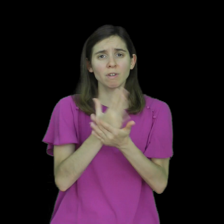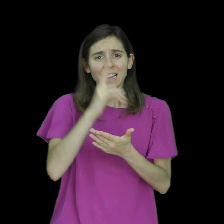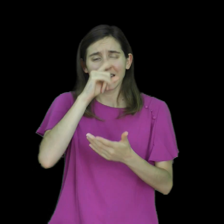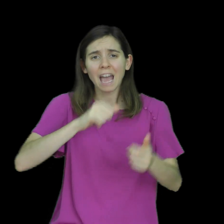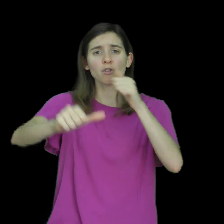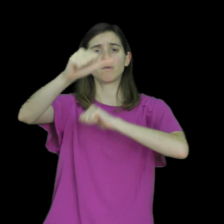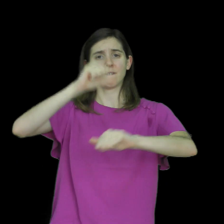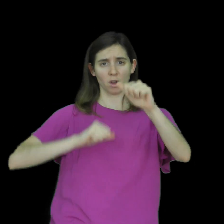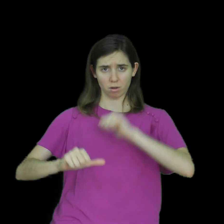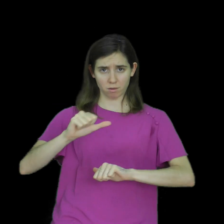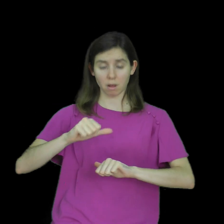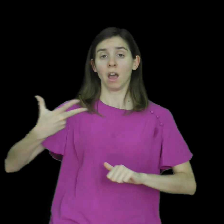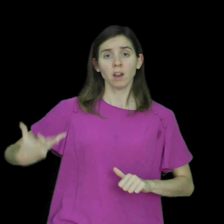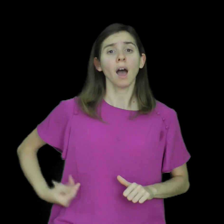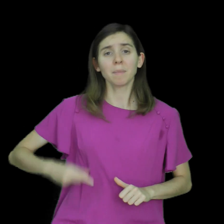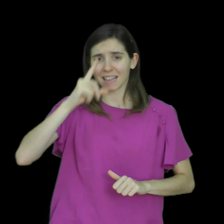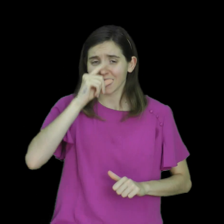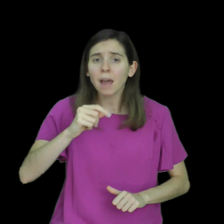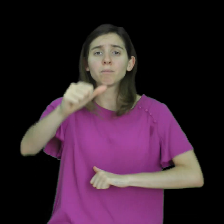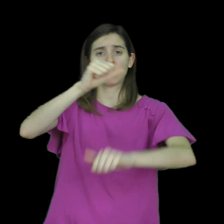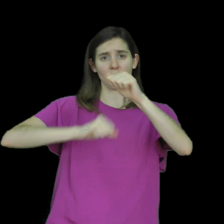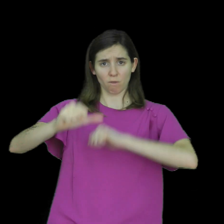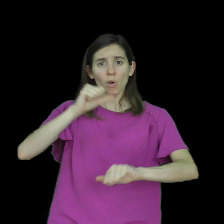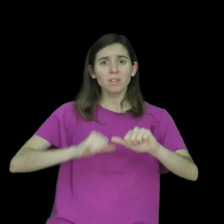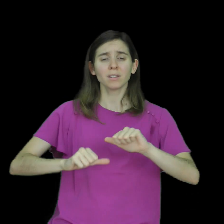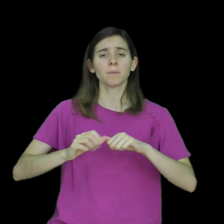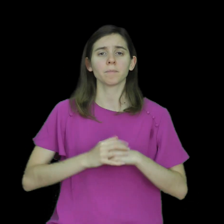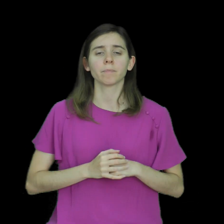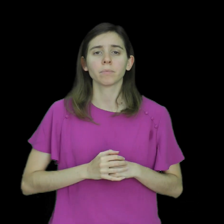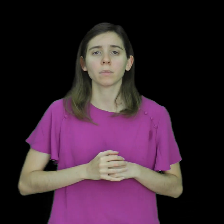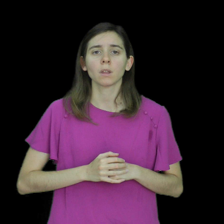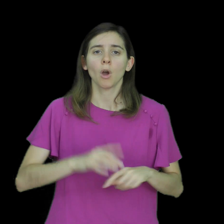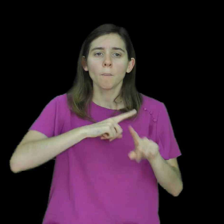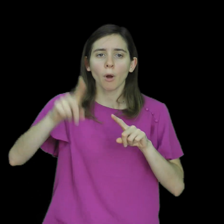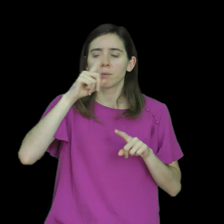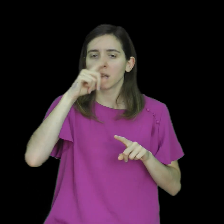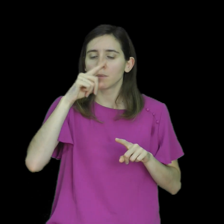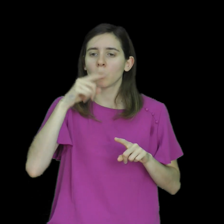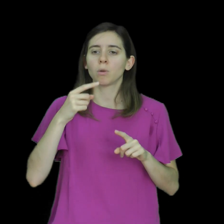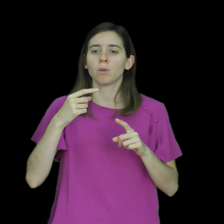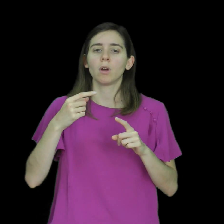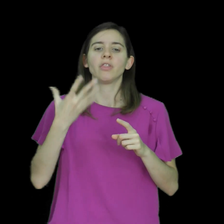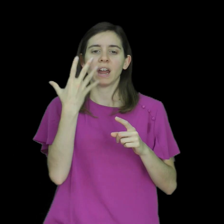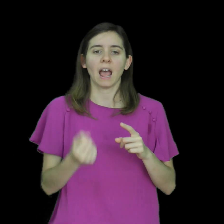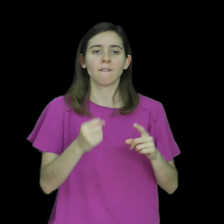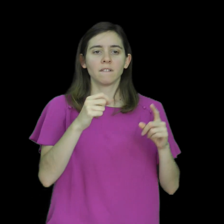Diabetes can be undone! Most people diagnosed with type 2 diabetes or